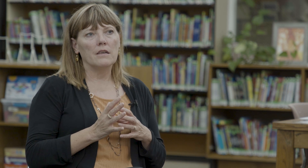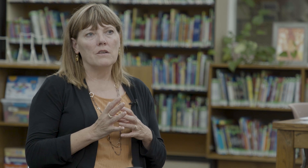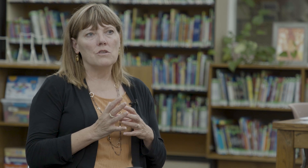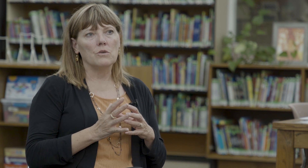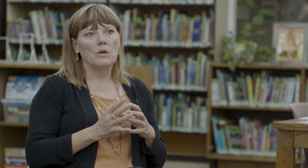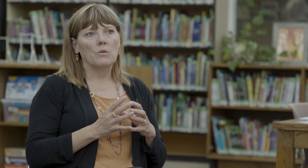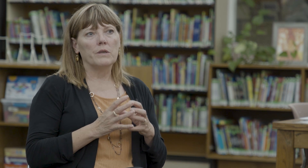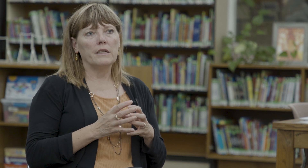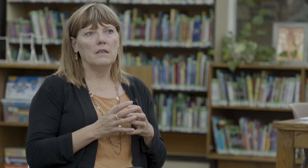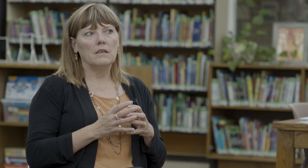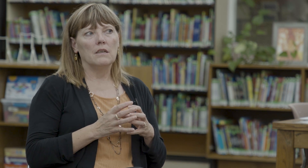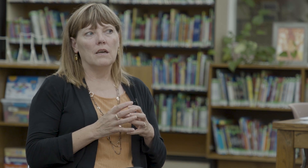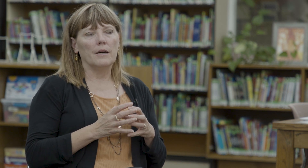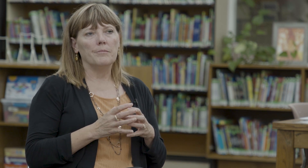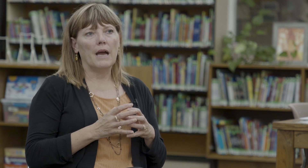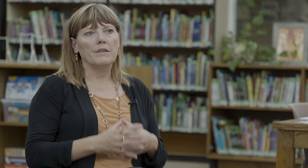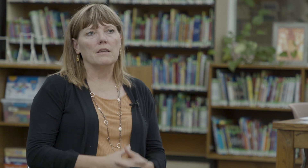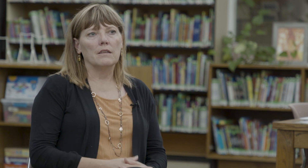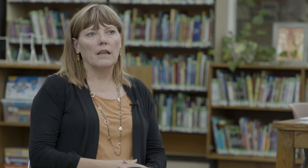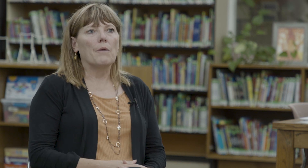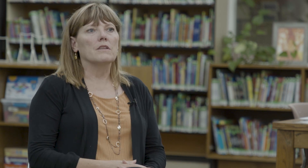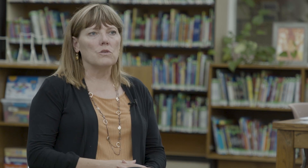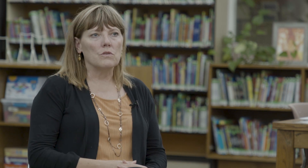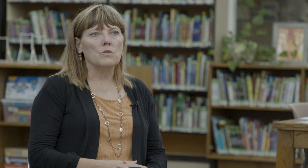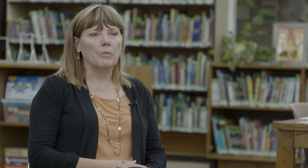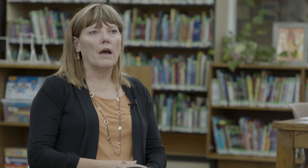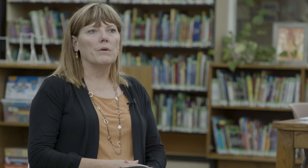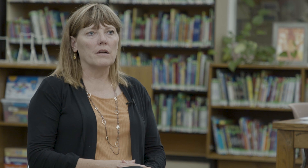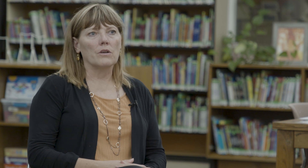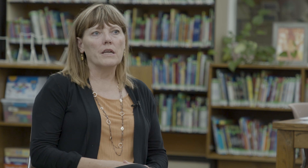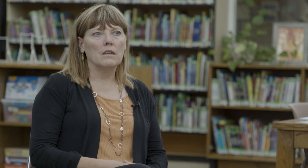to really allowing the students to apply what they're learning,